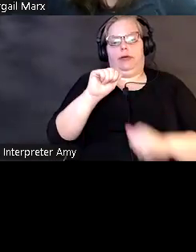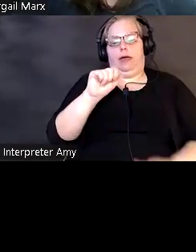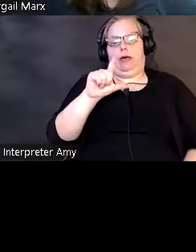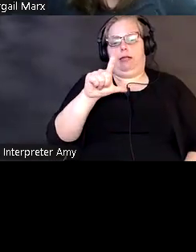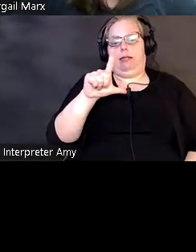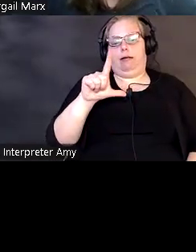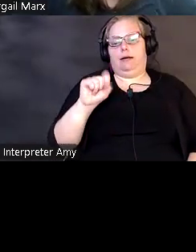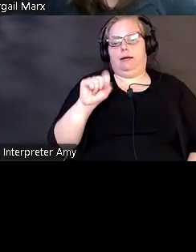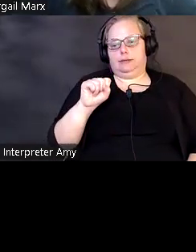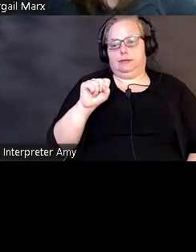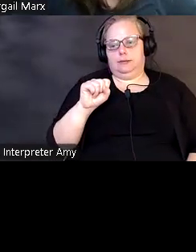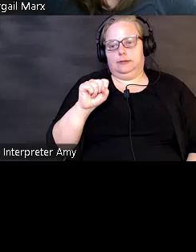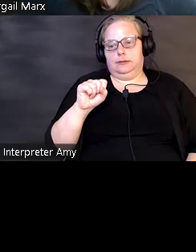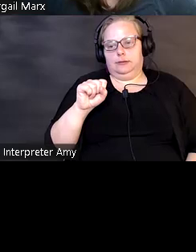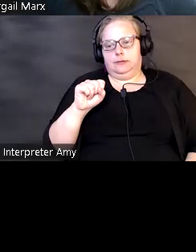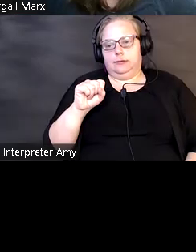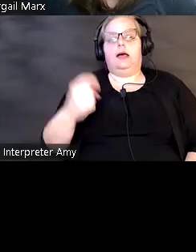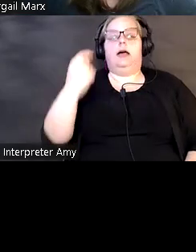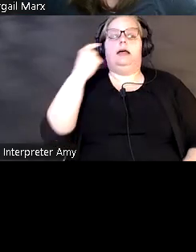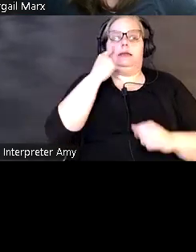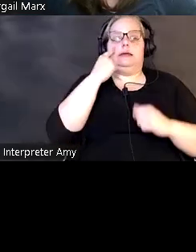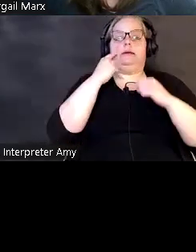I think the trick with Project Relate is that right now it's only available